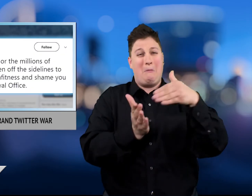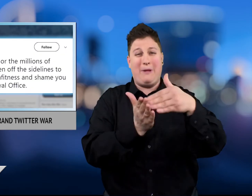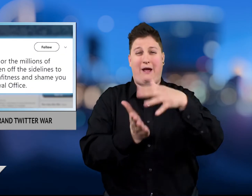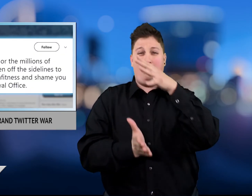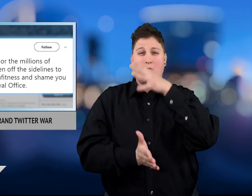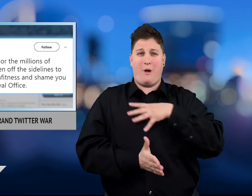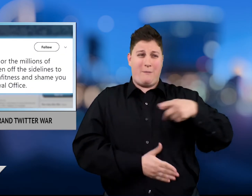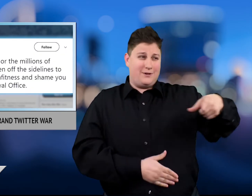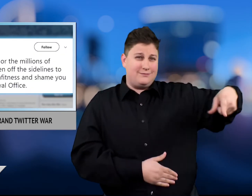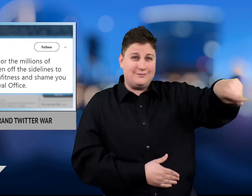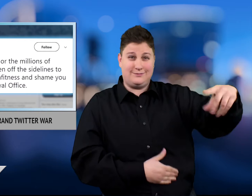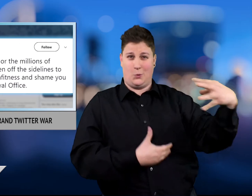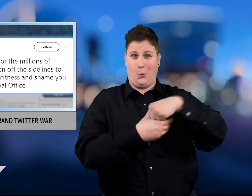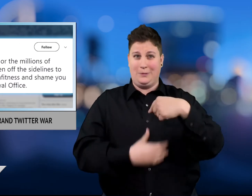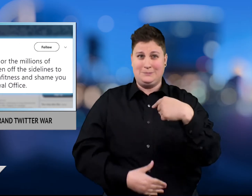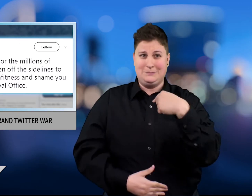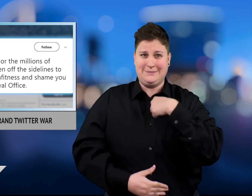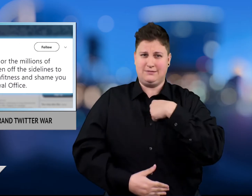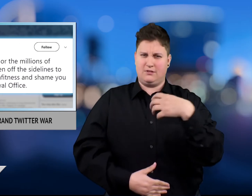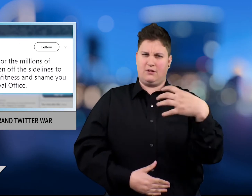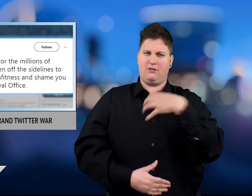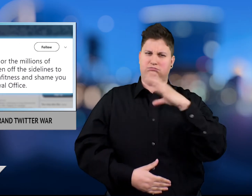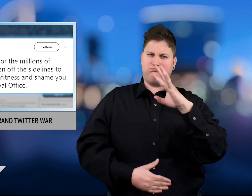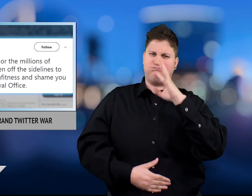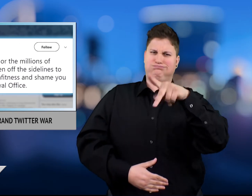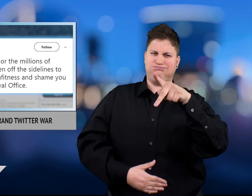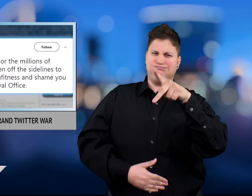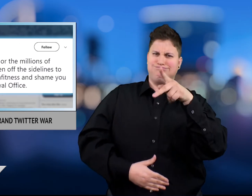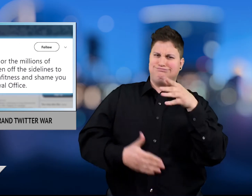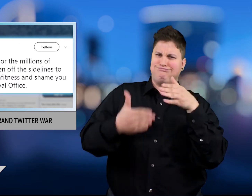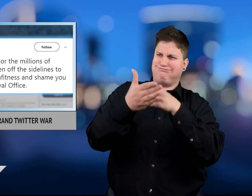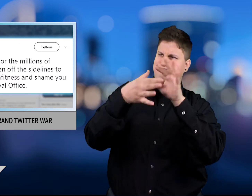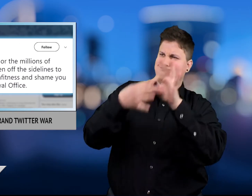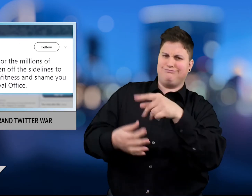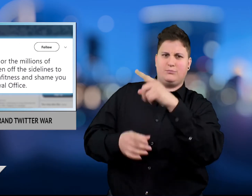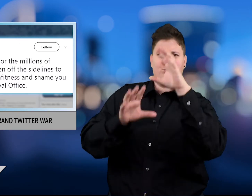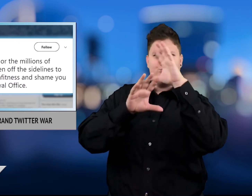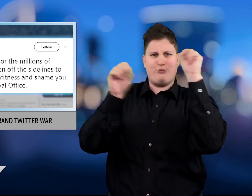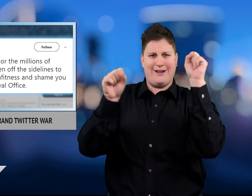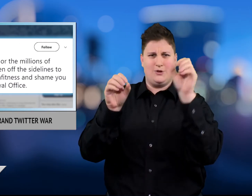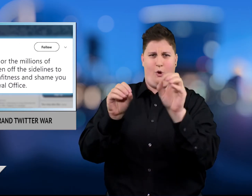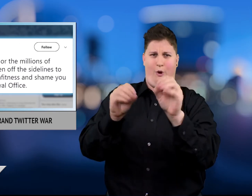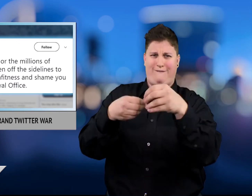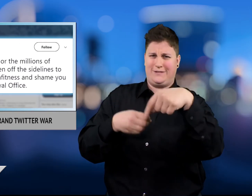"You cannot silence me or the millions of women who have gotten off the sidelines to